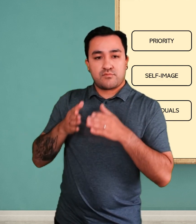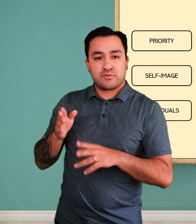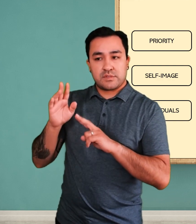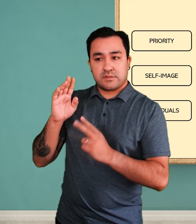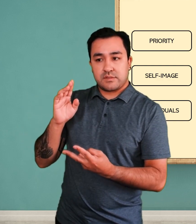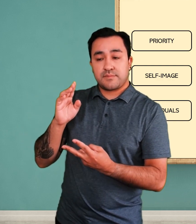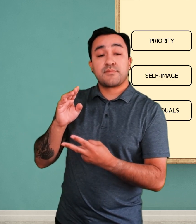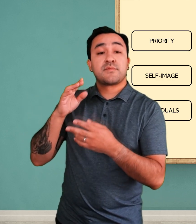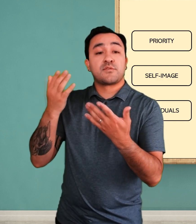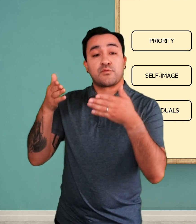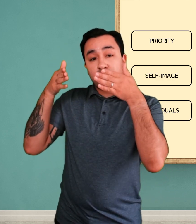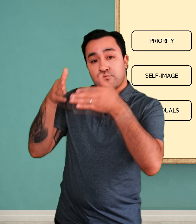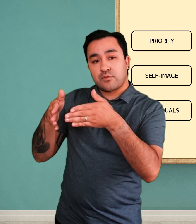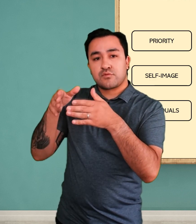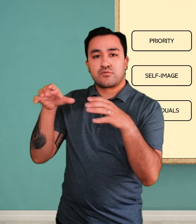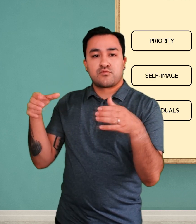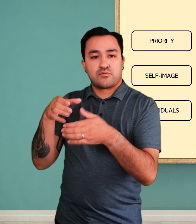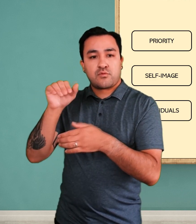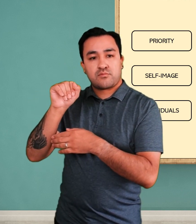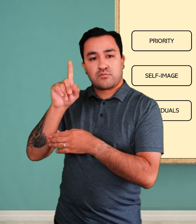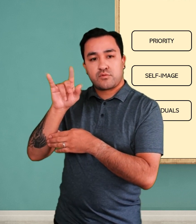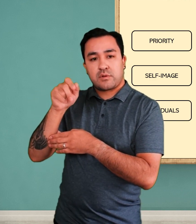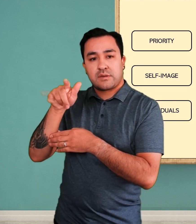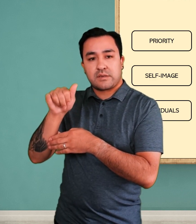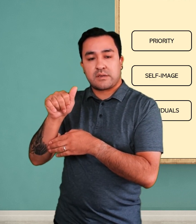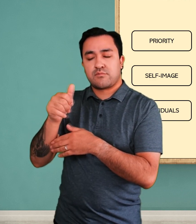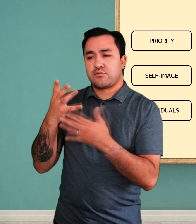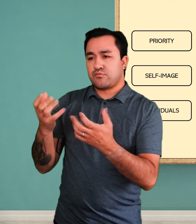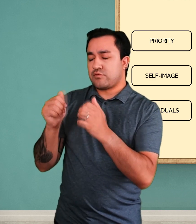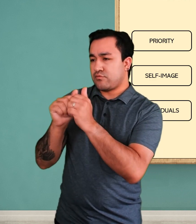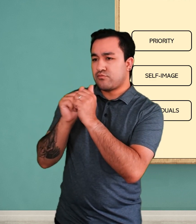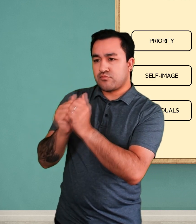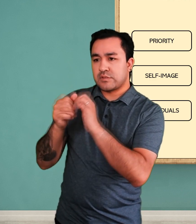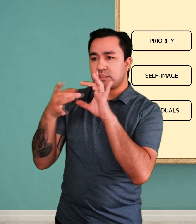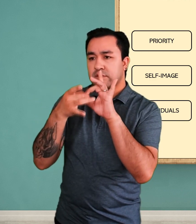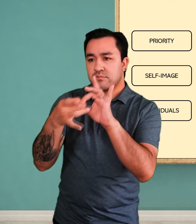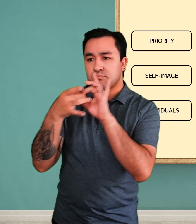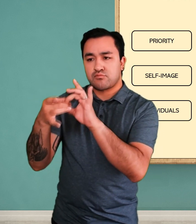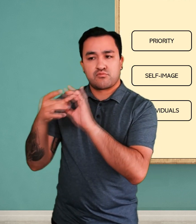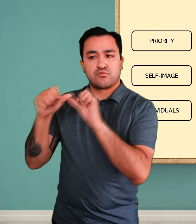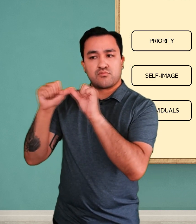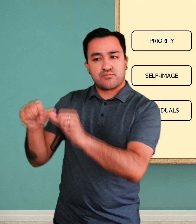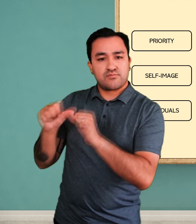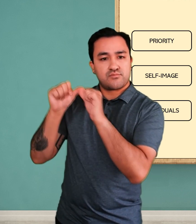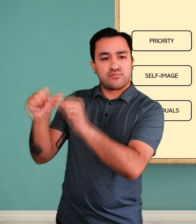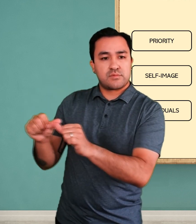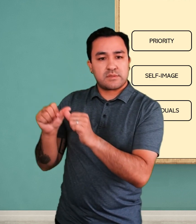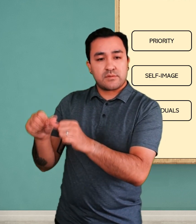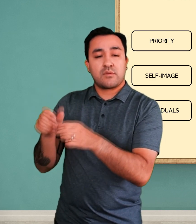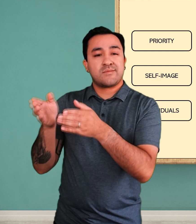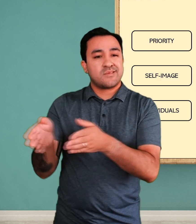there is a focus on group solidarity and creating long lasting relationships. Versus individualistic